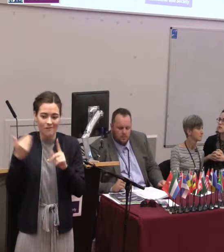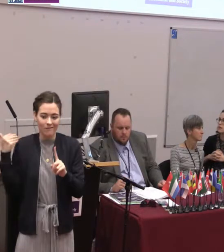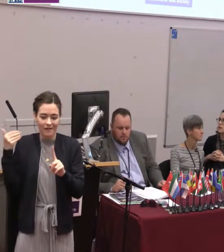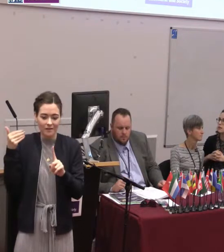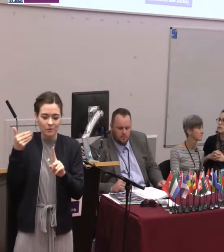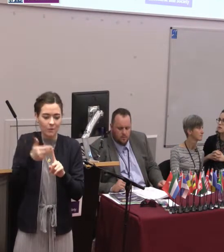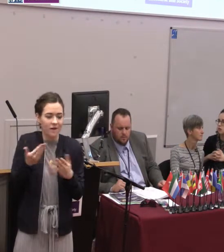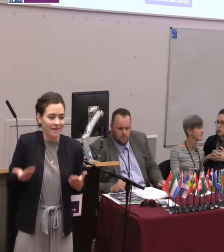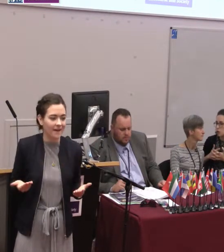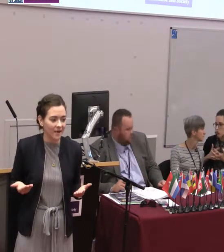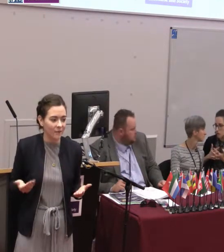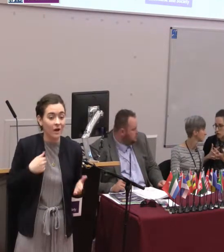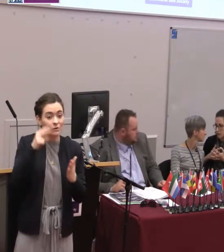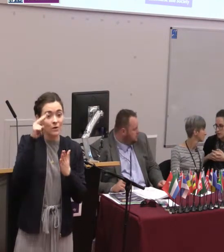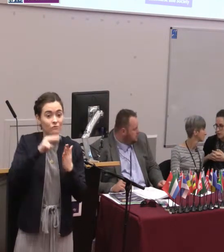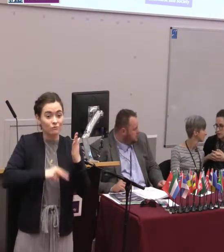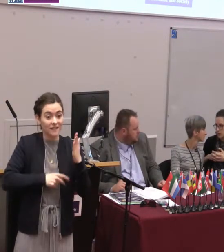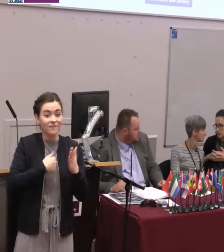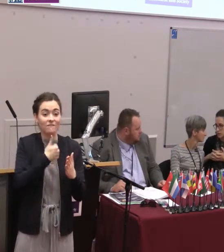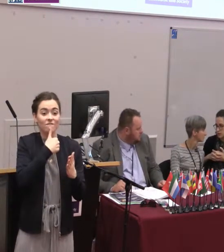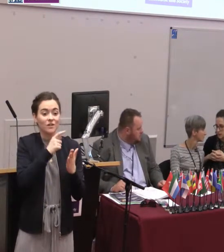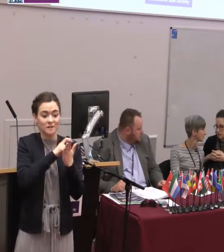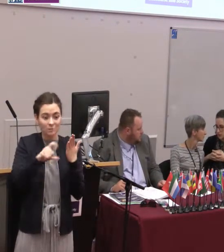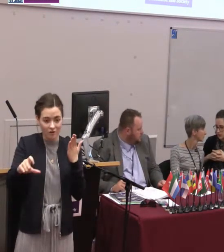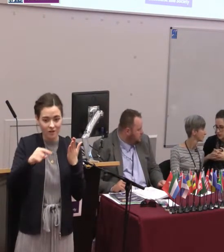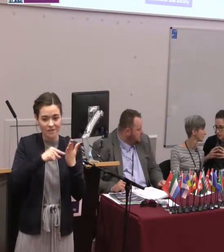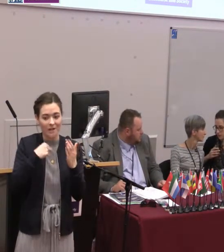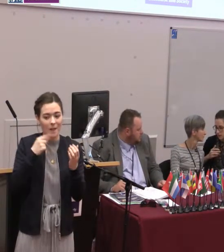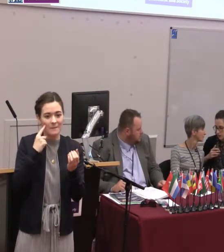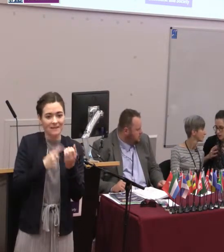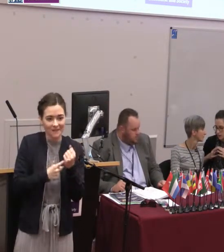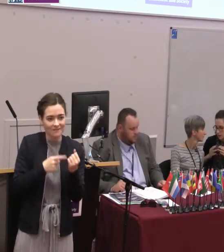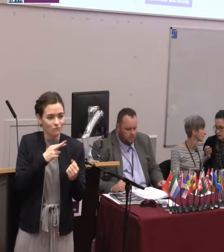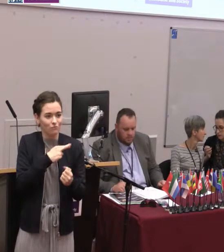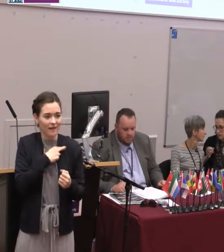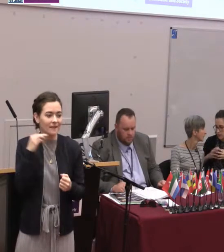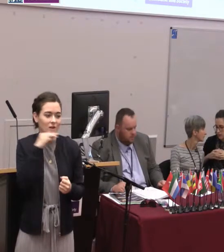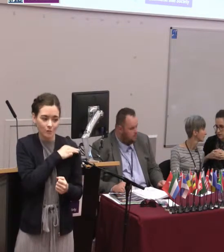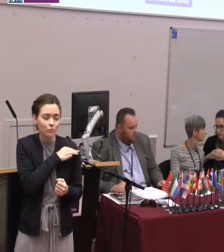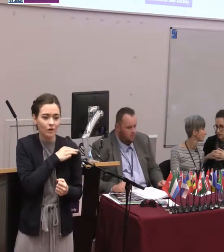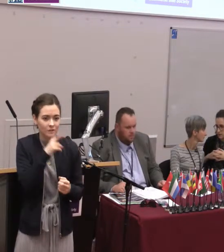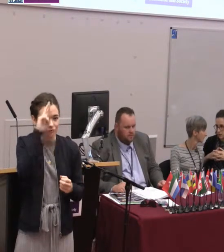I will be reading the first paragraph, as I believe is very important to remind ourselves